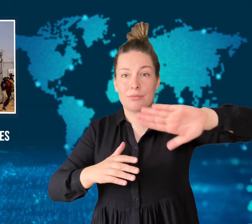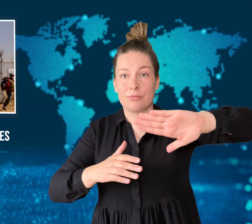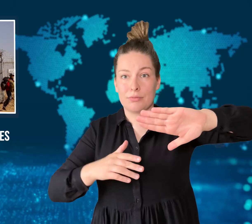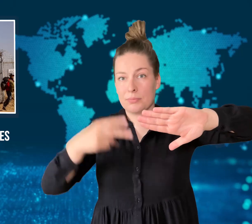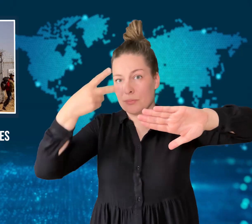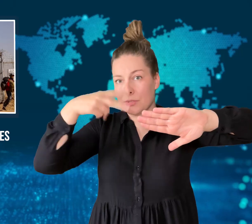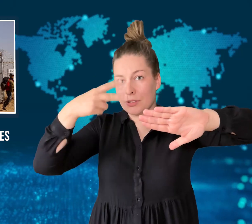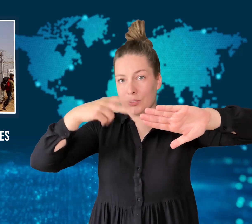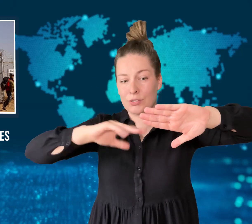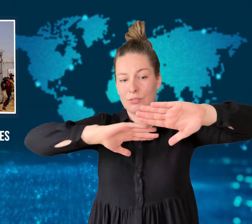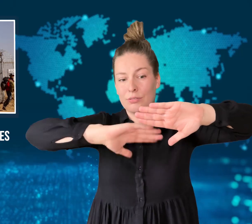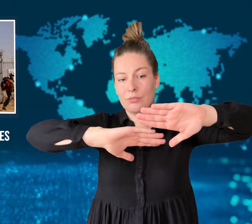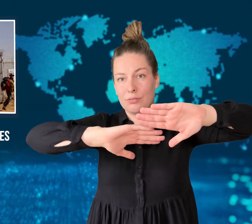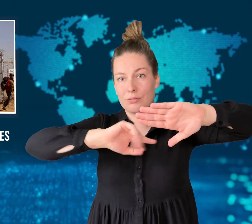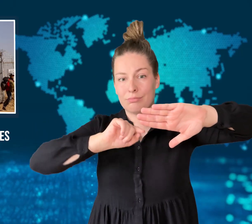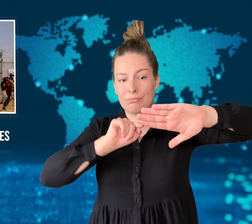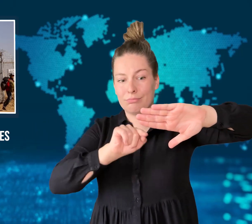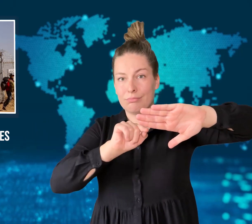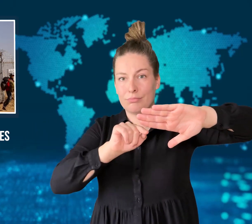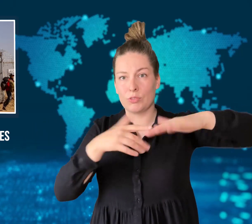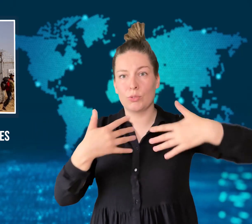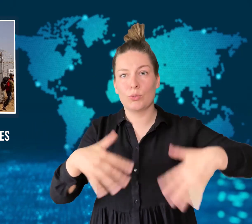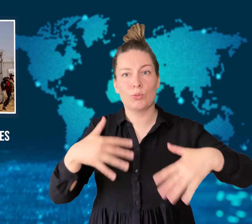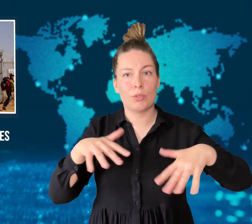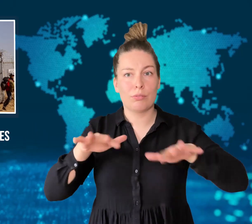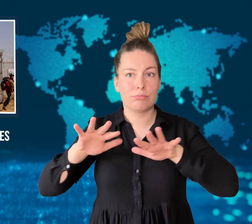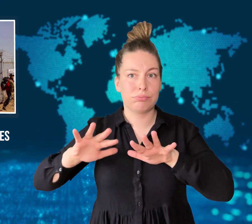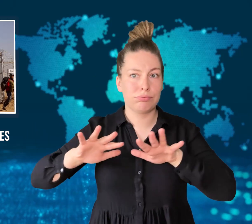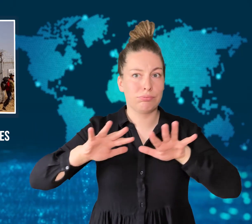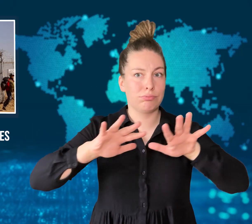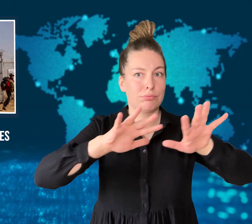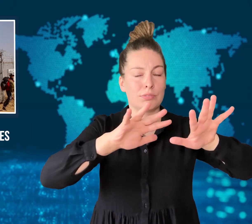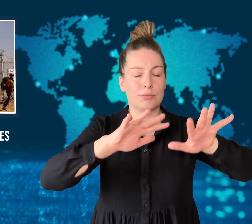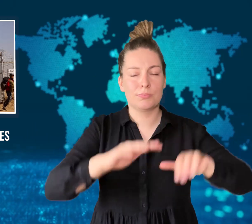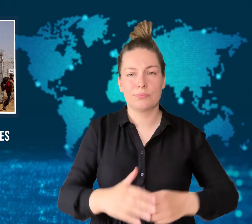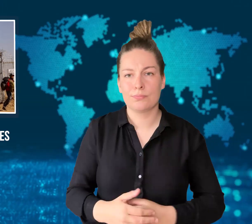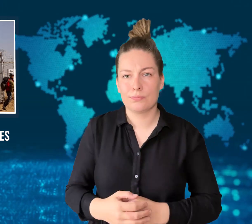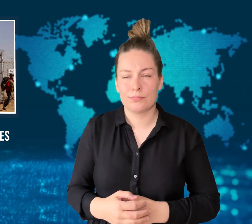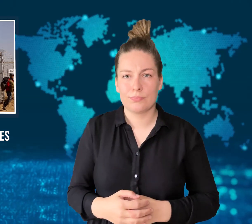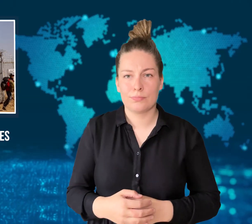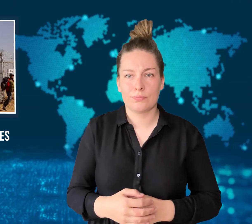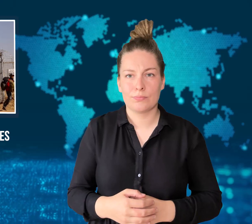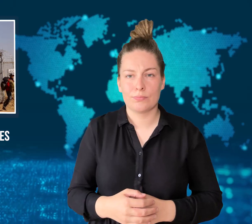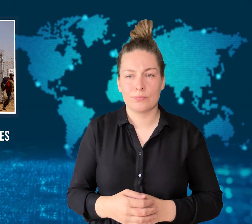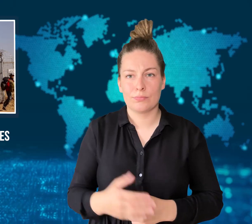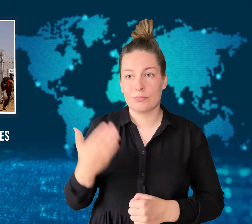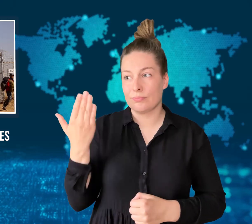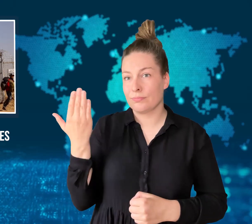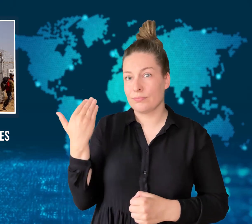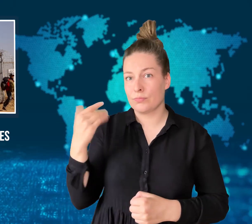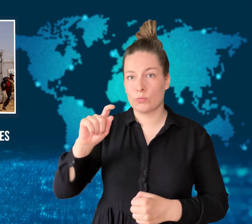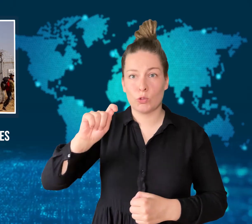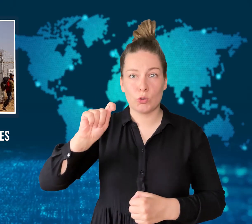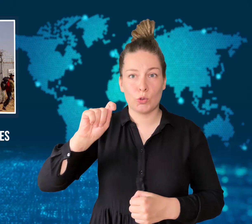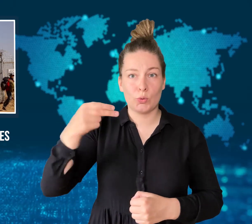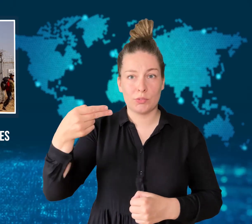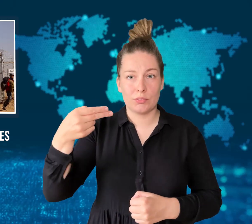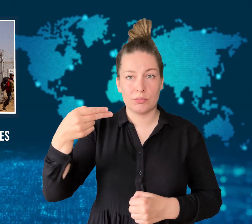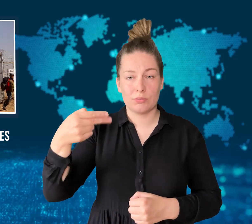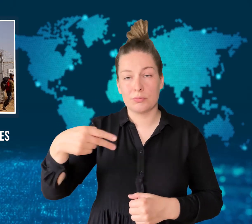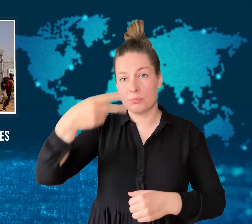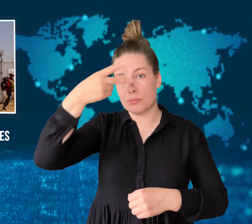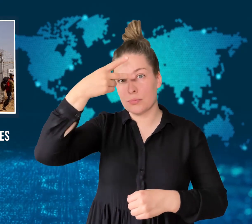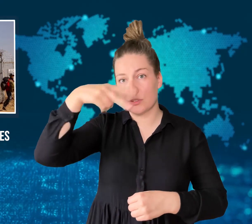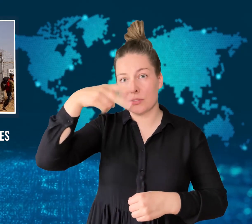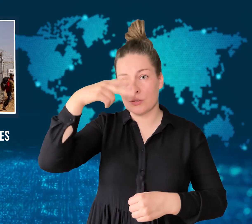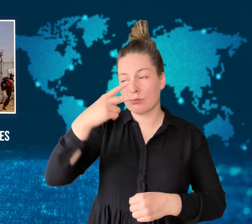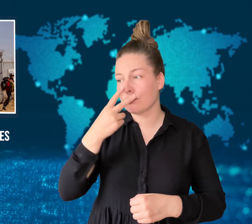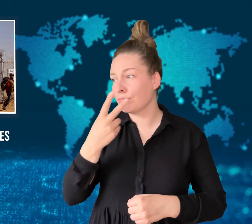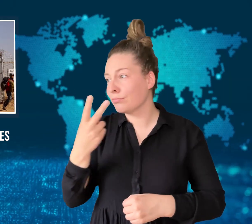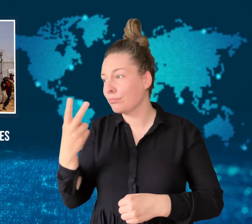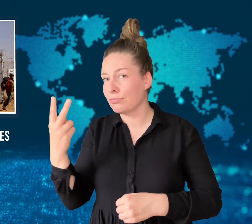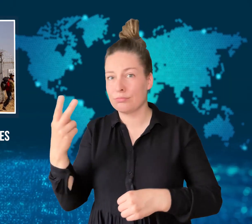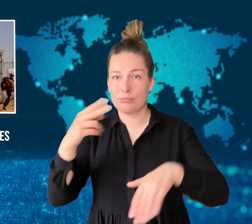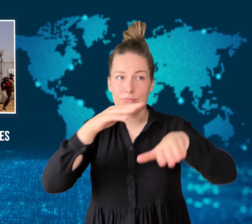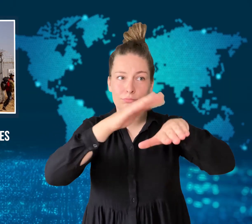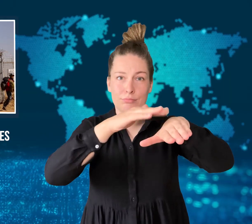people raced towards the US-Mexico border.